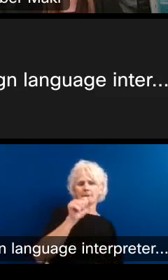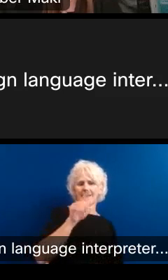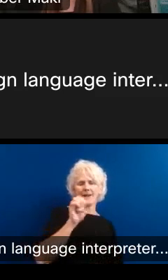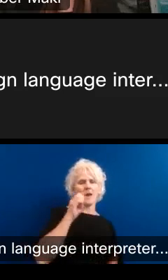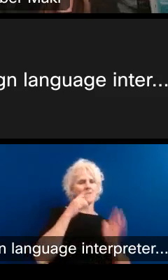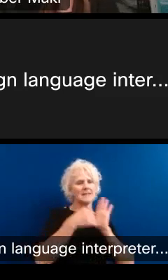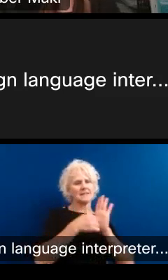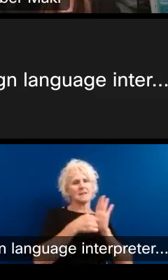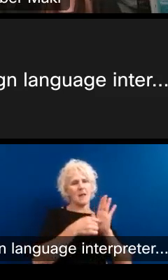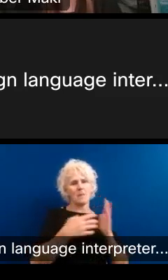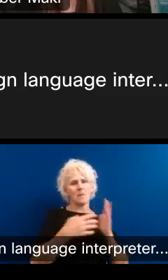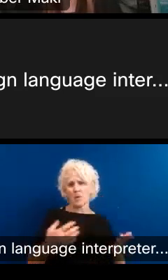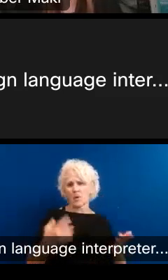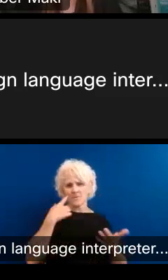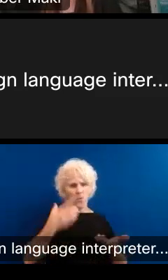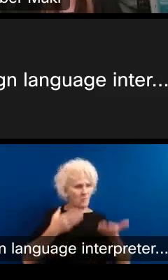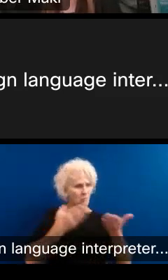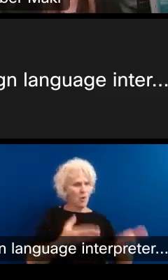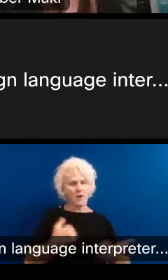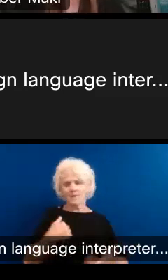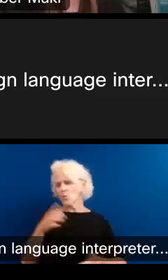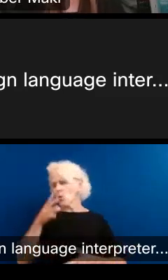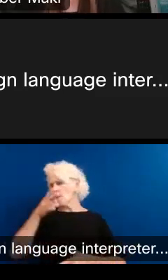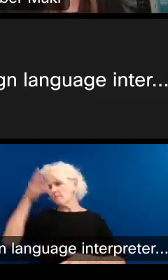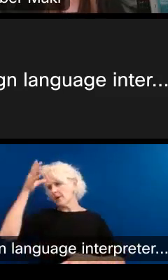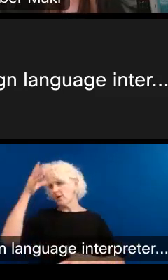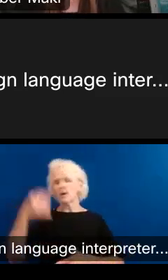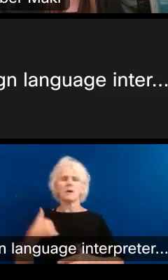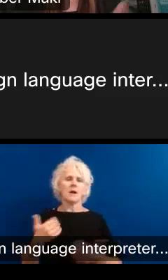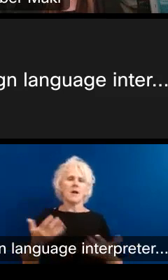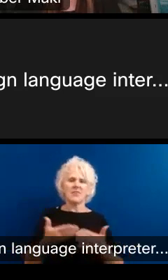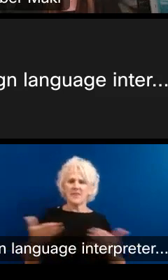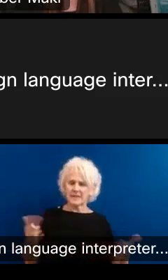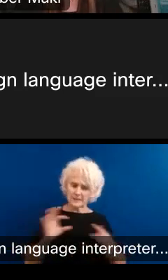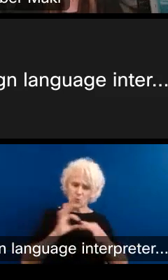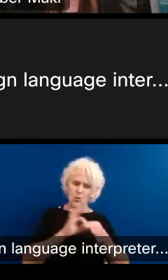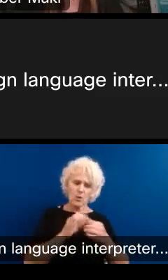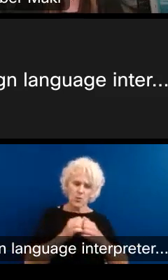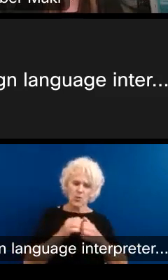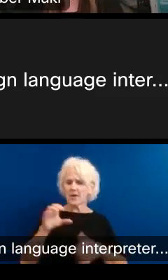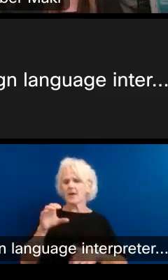that could be for a provider, it could be for a parent. There's things relevant to case managers,